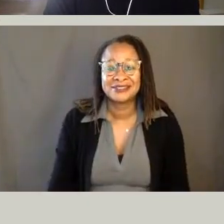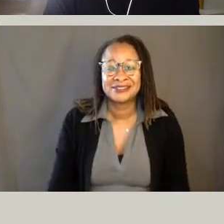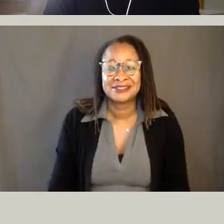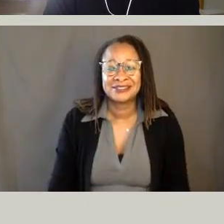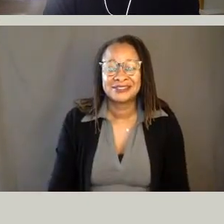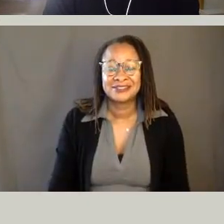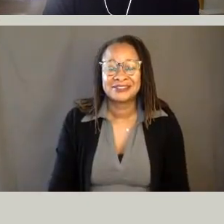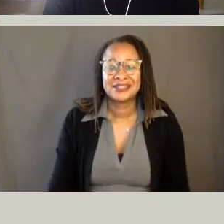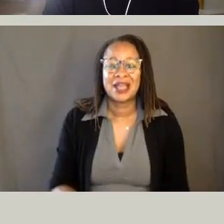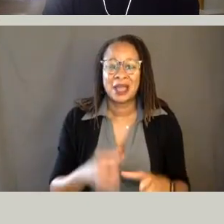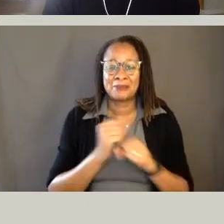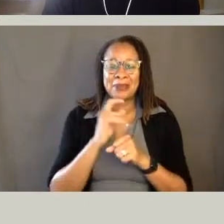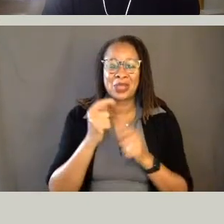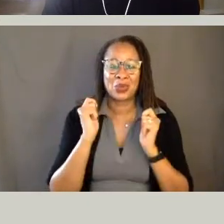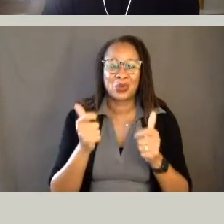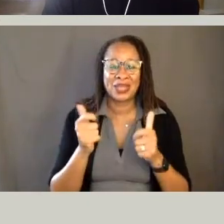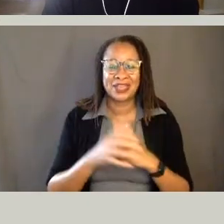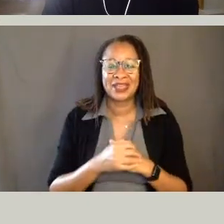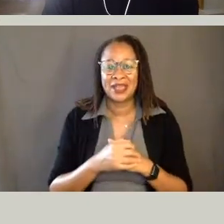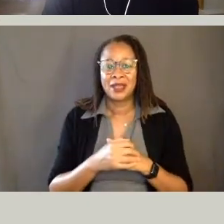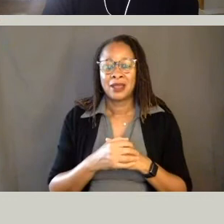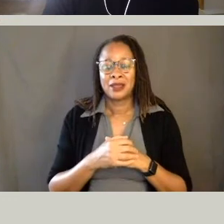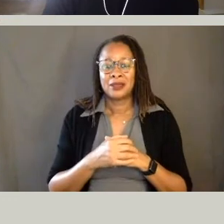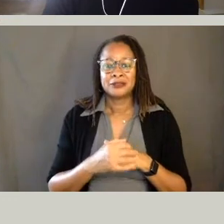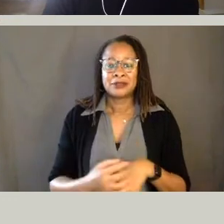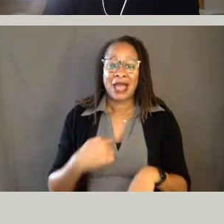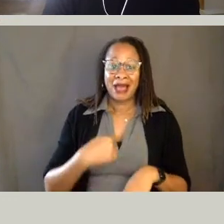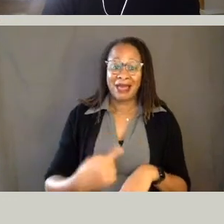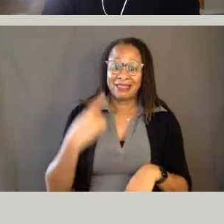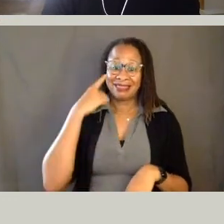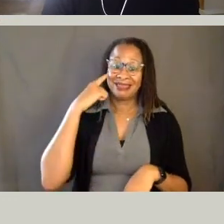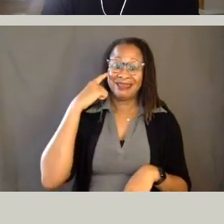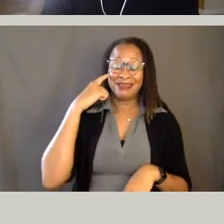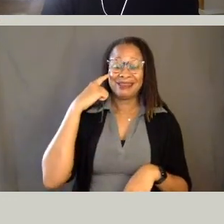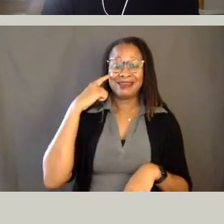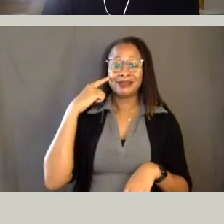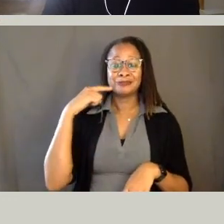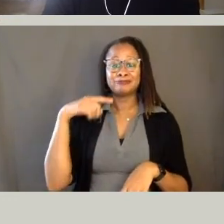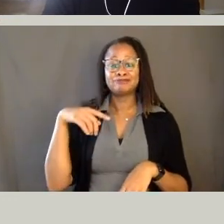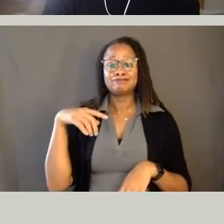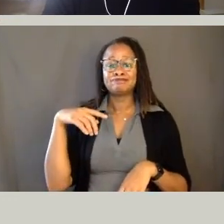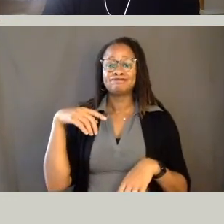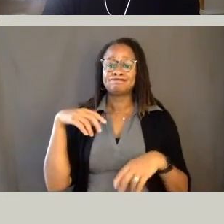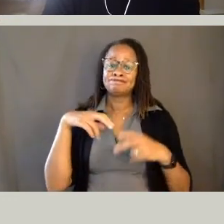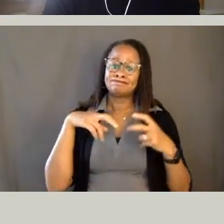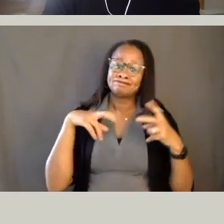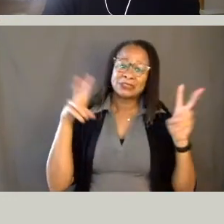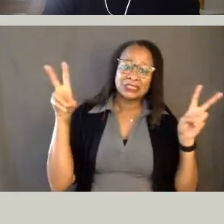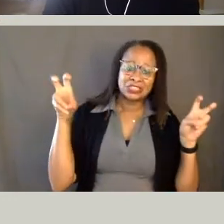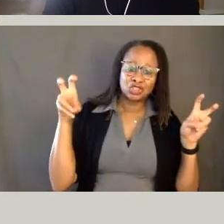so that everyone can have another last word. I think there's, there's an issue of like kind of a pull